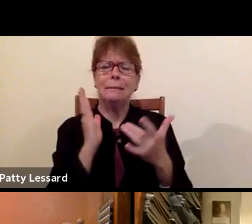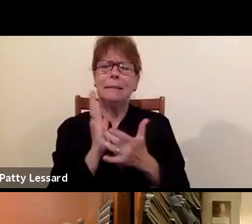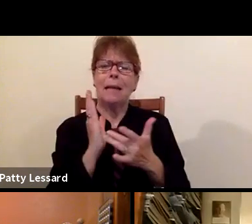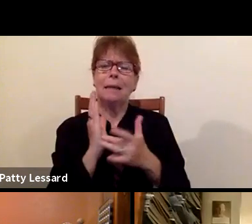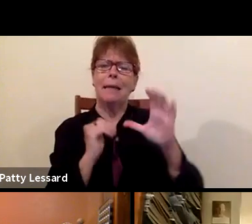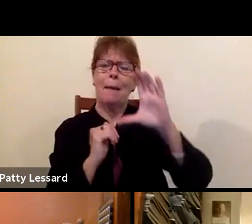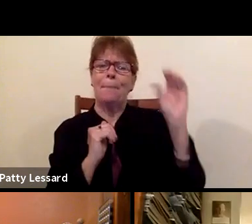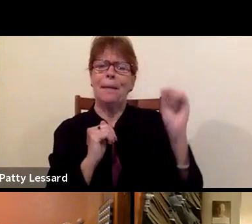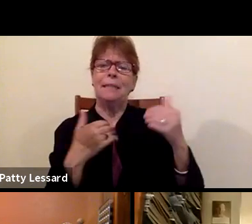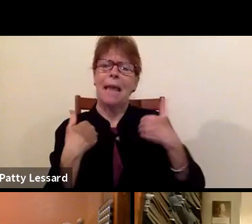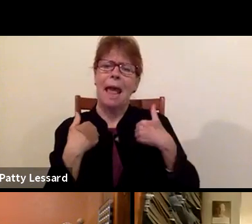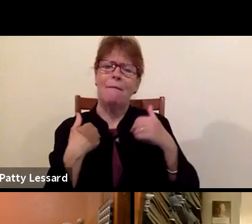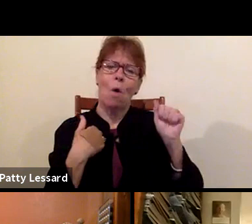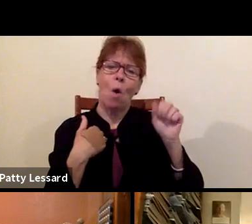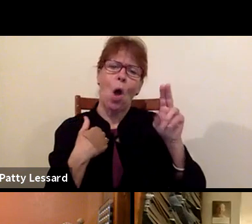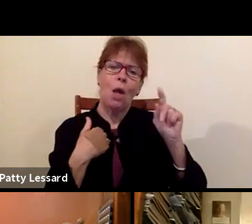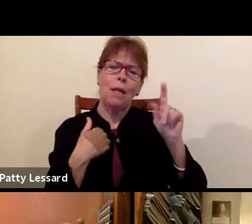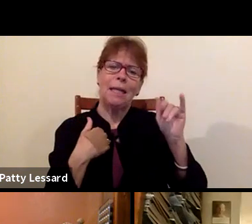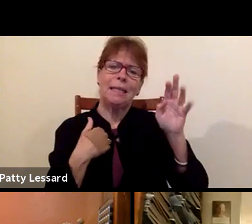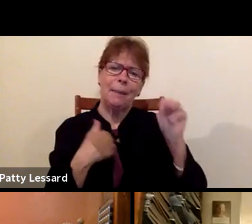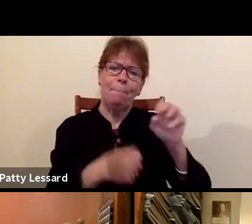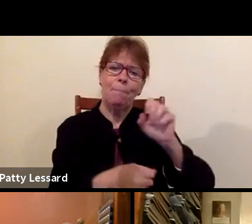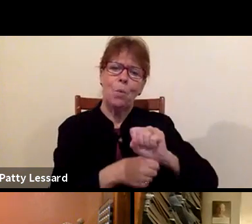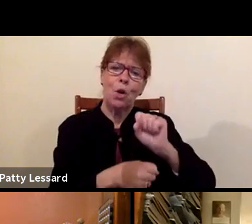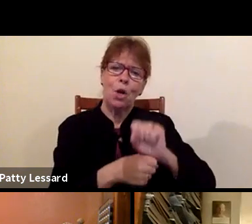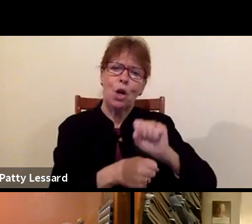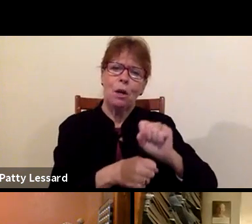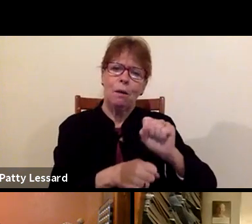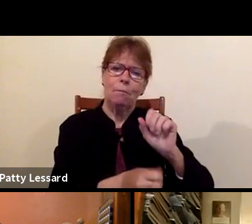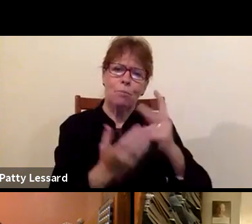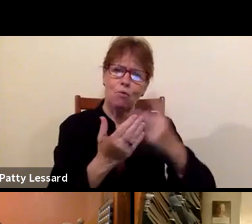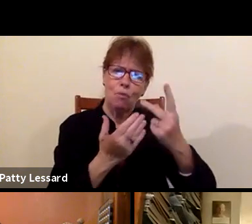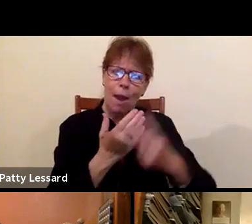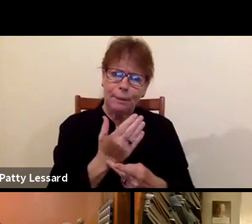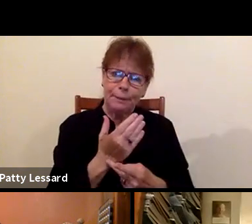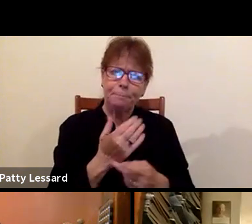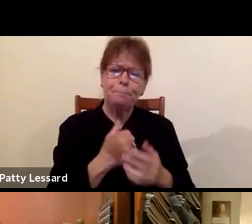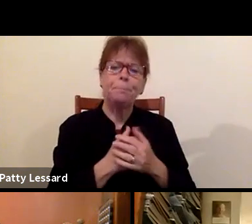a degree in graphics, he has no idea about how to get a job. Anyway, I wanted you to speak to that a little bit.